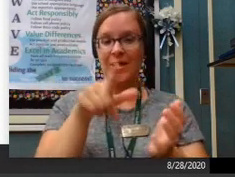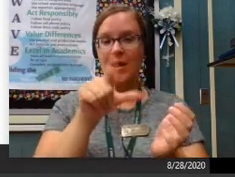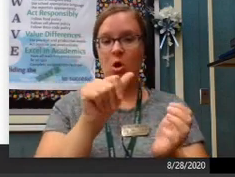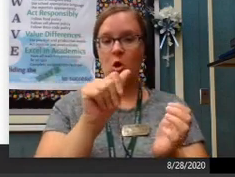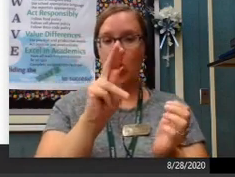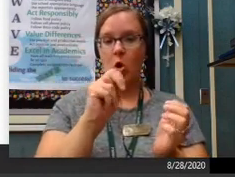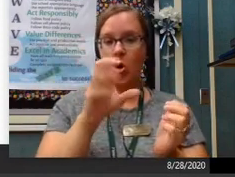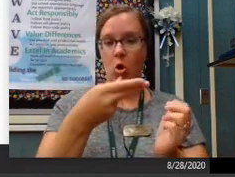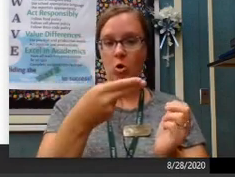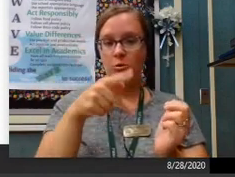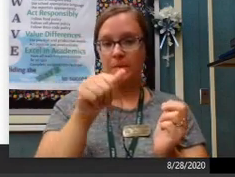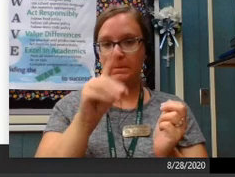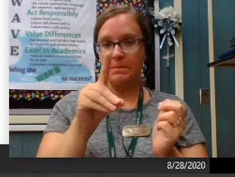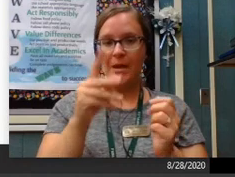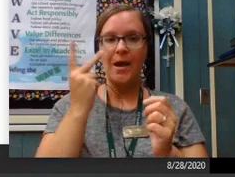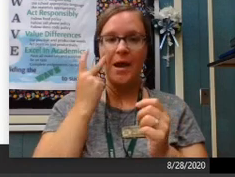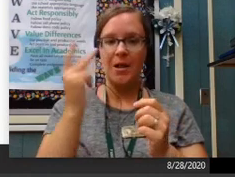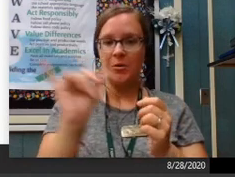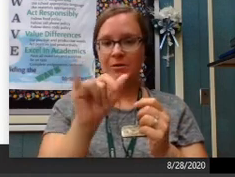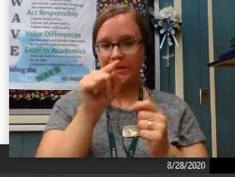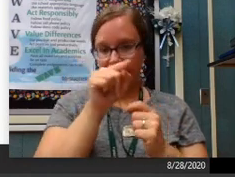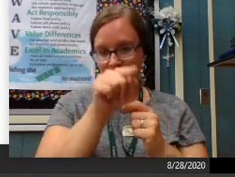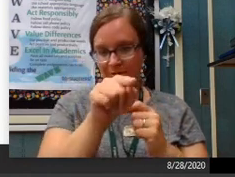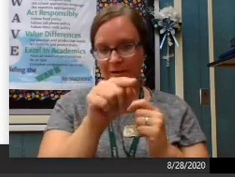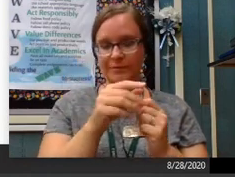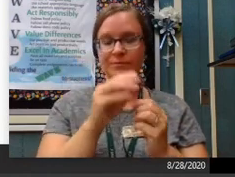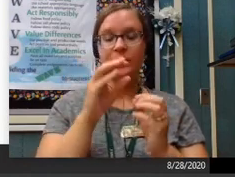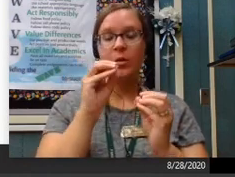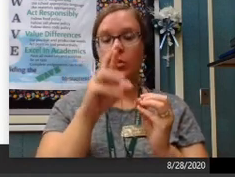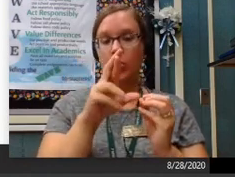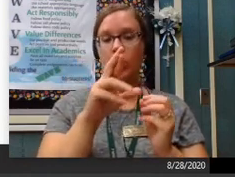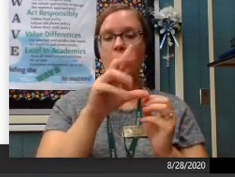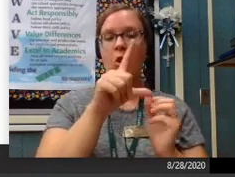this, or launchpad.leeschools.net.